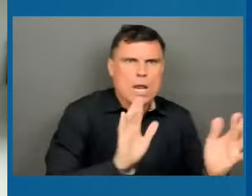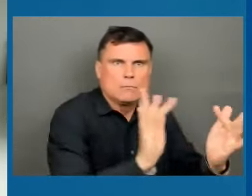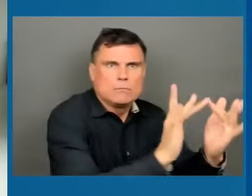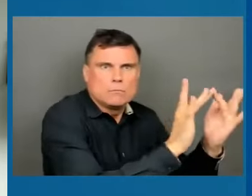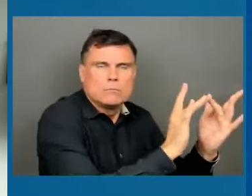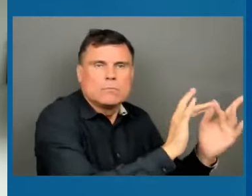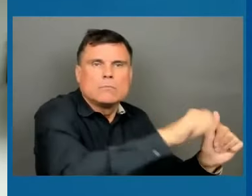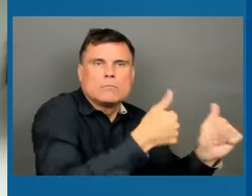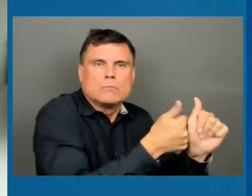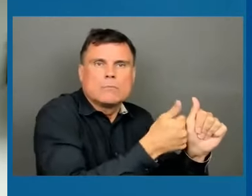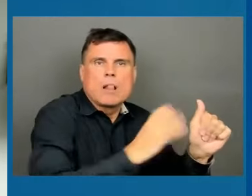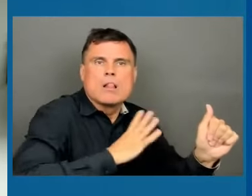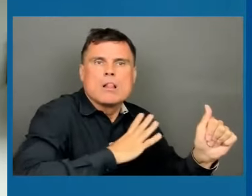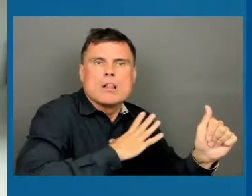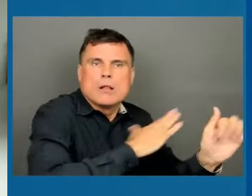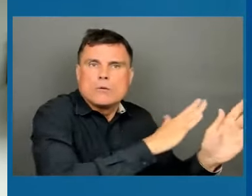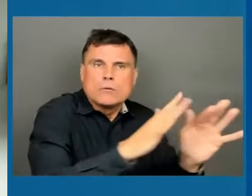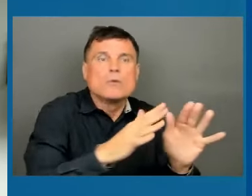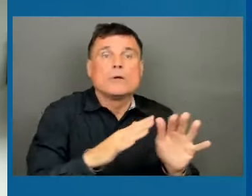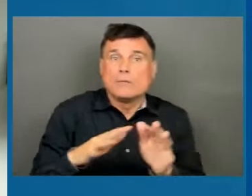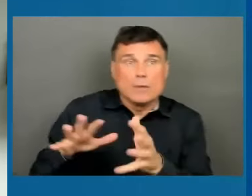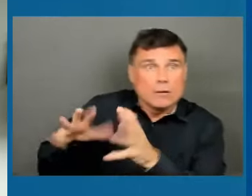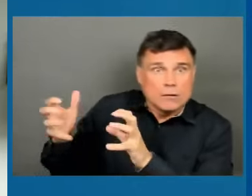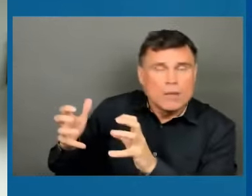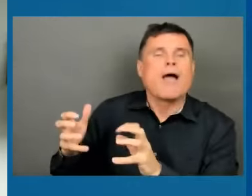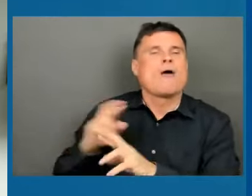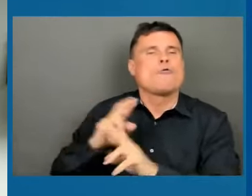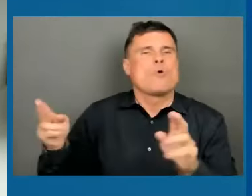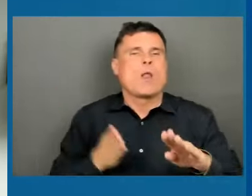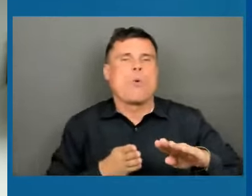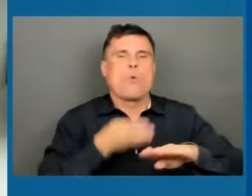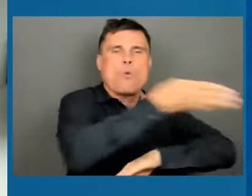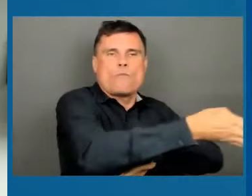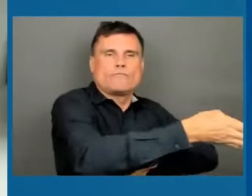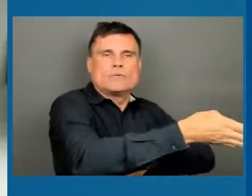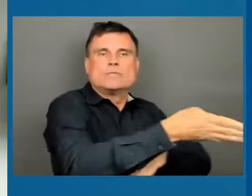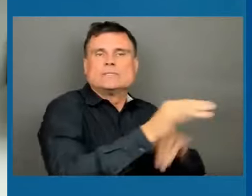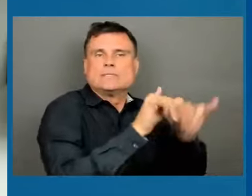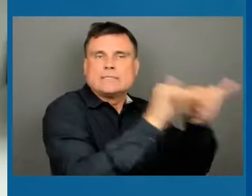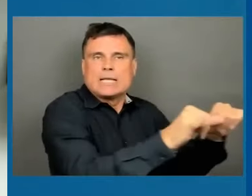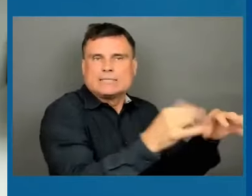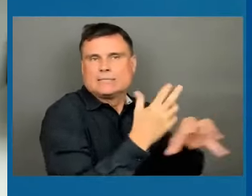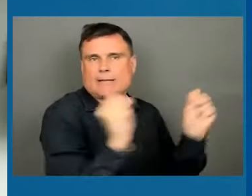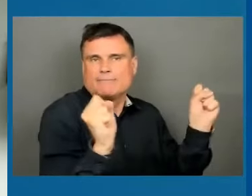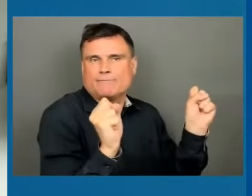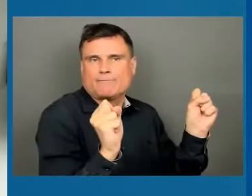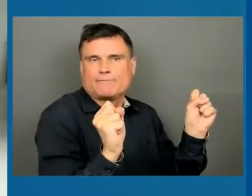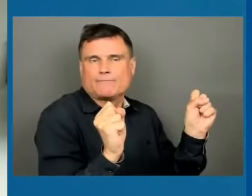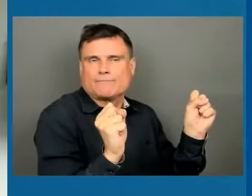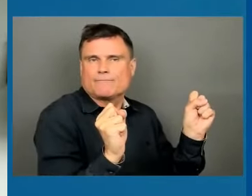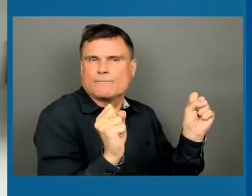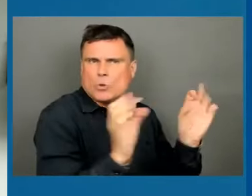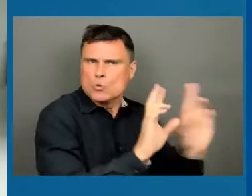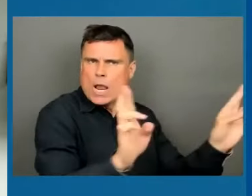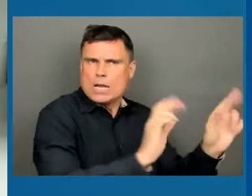expecting a lot more travel, a lot more commercial accommodations being filled including public facilities and